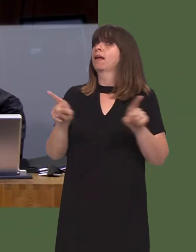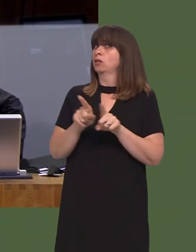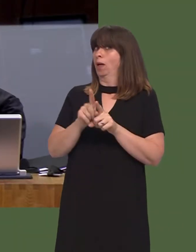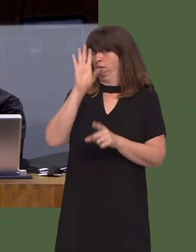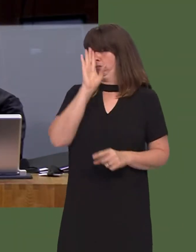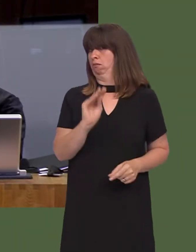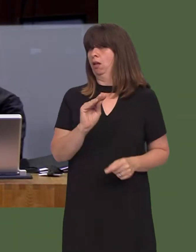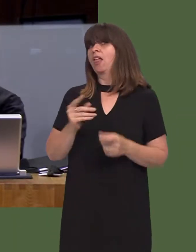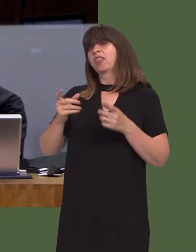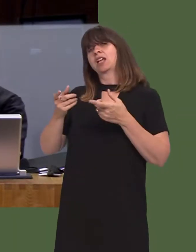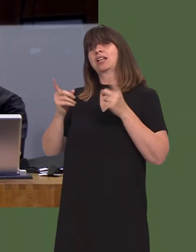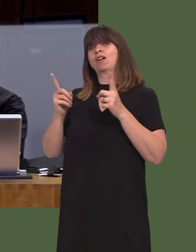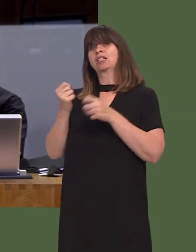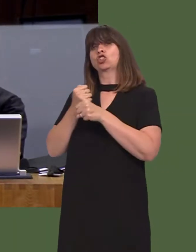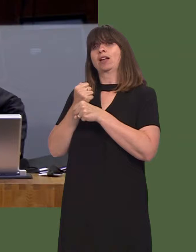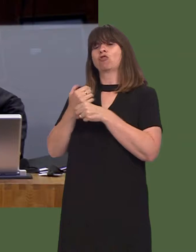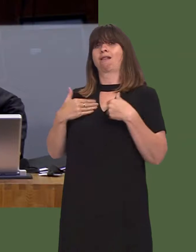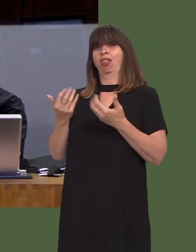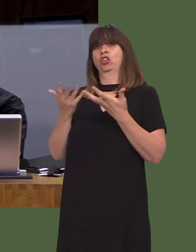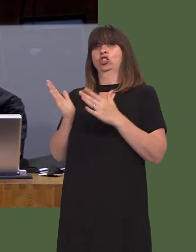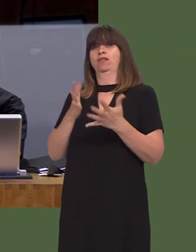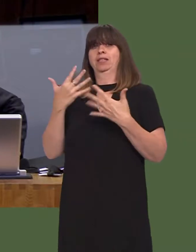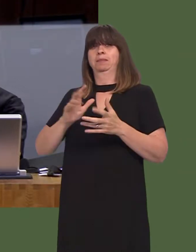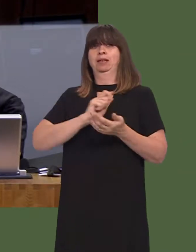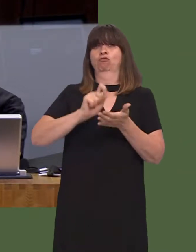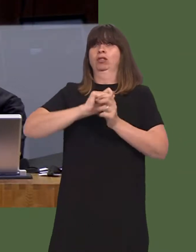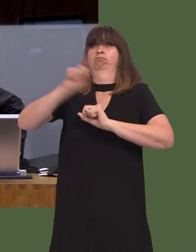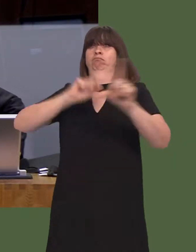again. I also note that the director general of the health service has written to all health